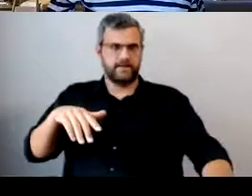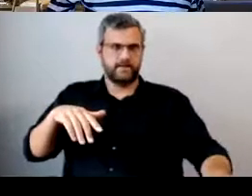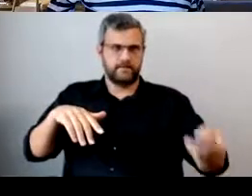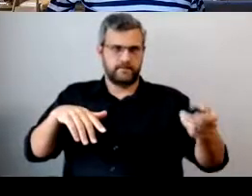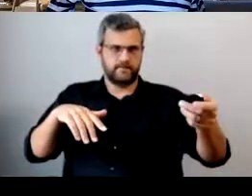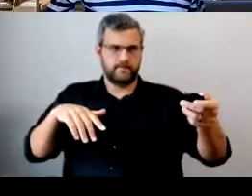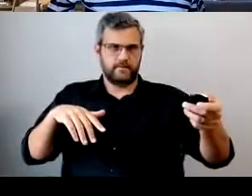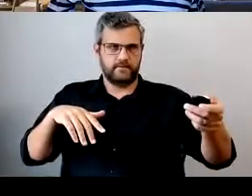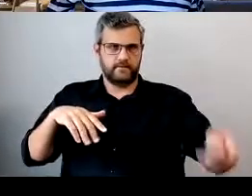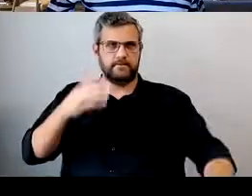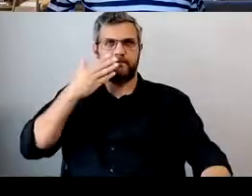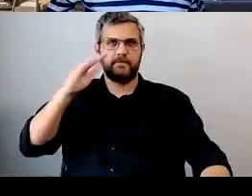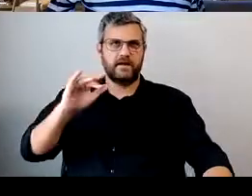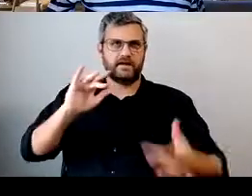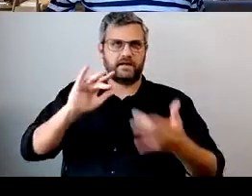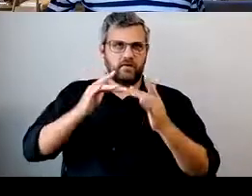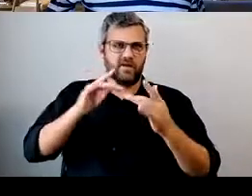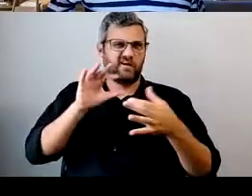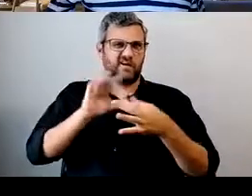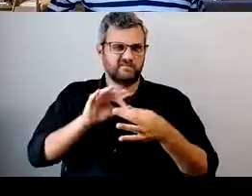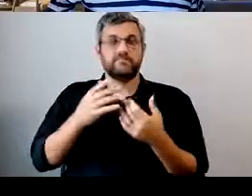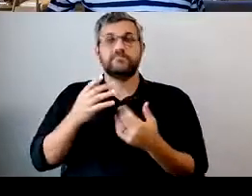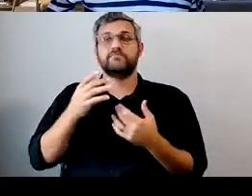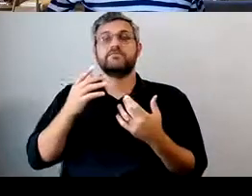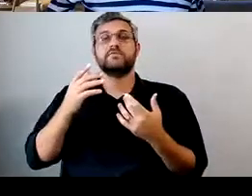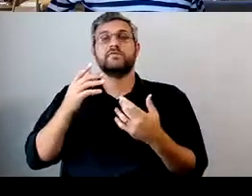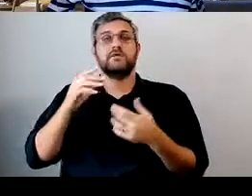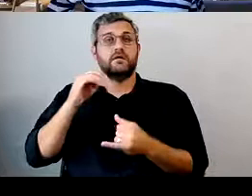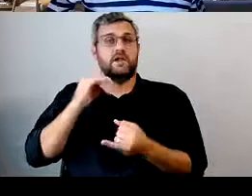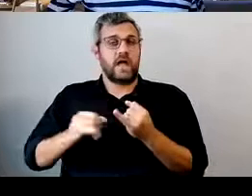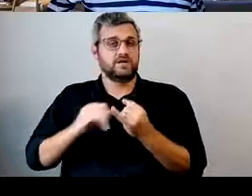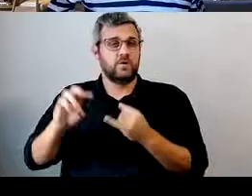And finally on websites and then also on social media,